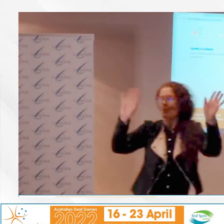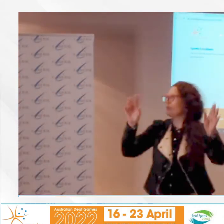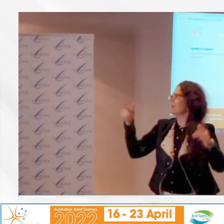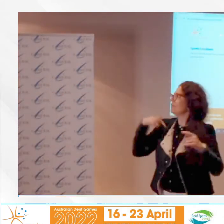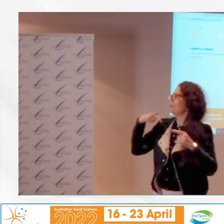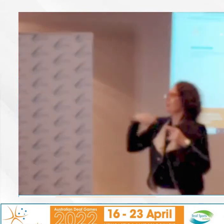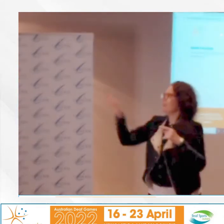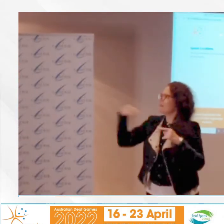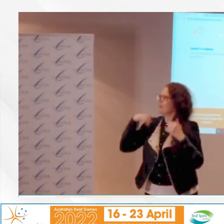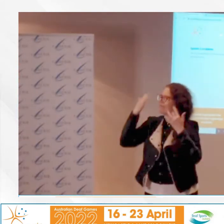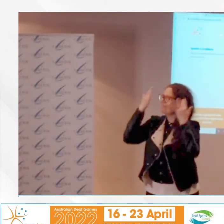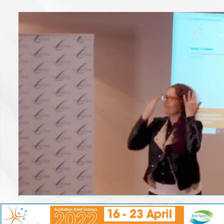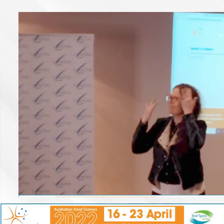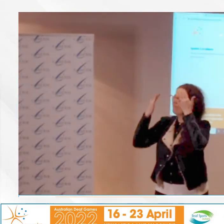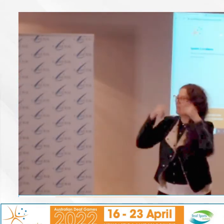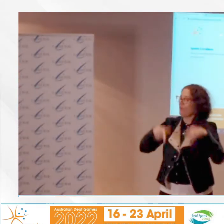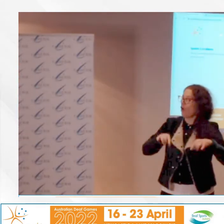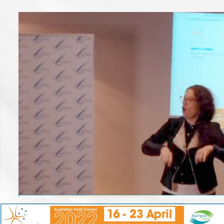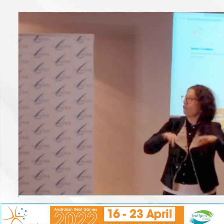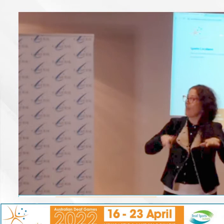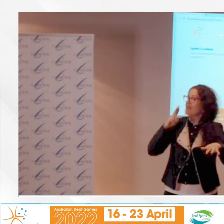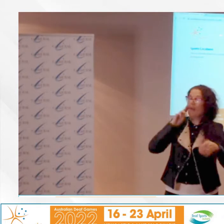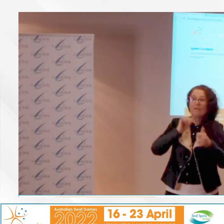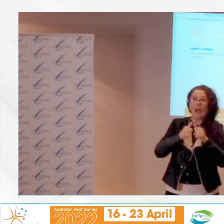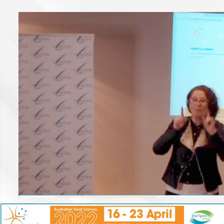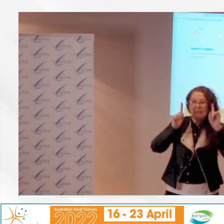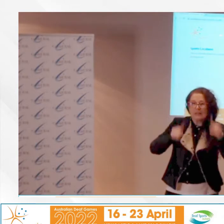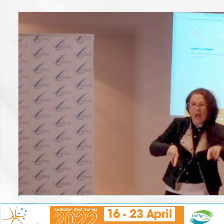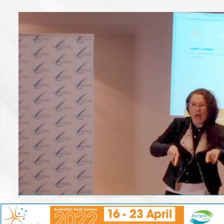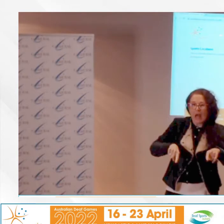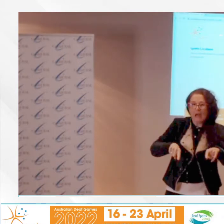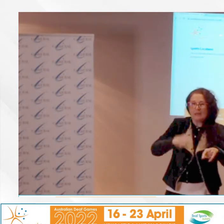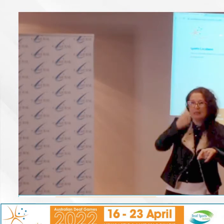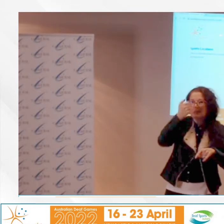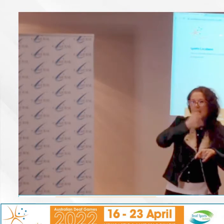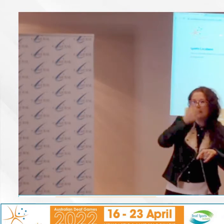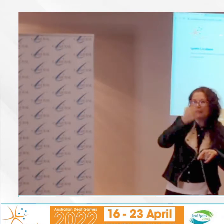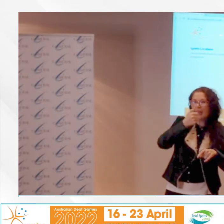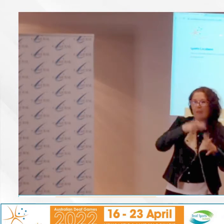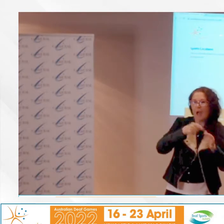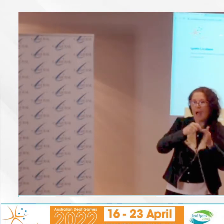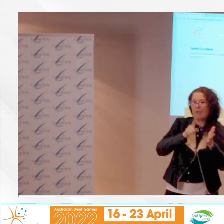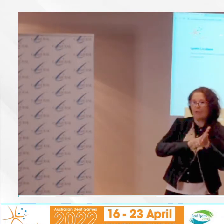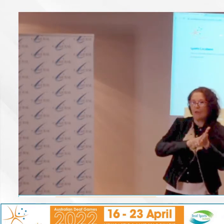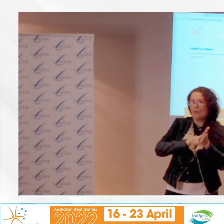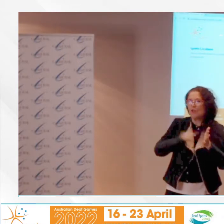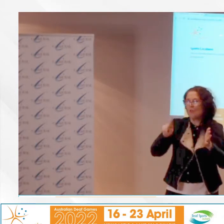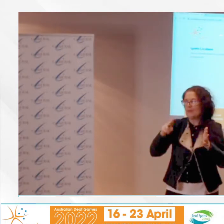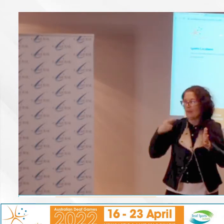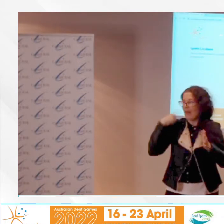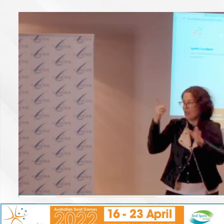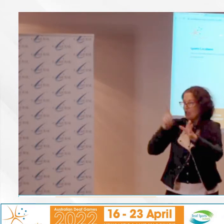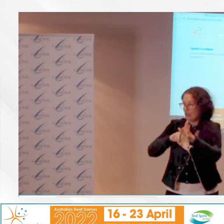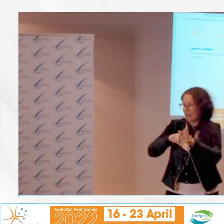hello everybody um i have been thinking about the australian games um starting on the 16th of april